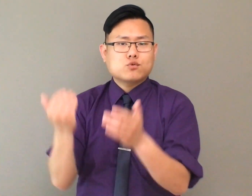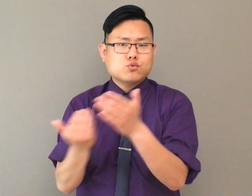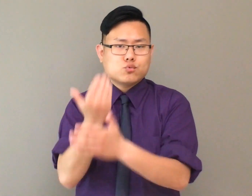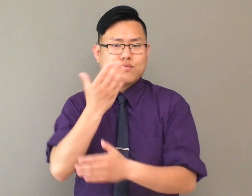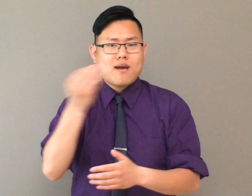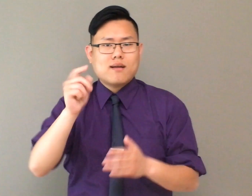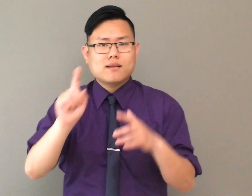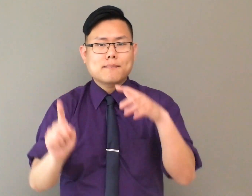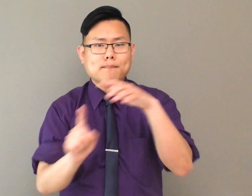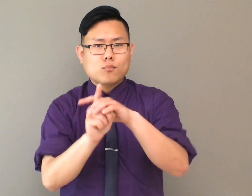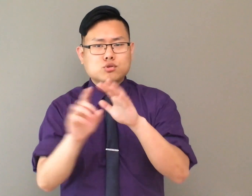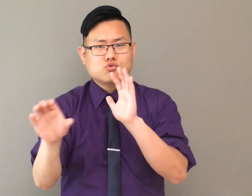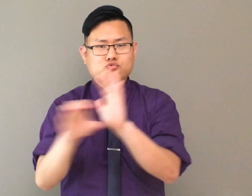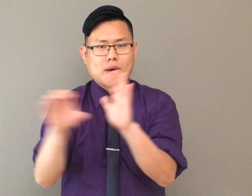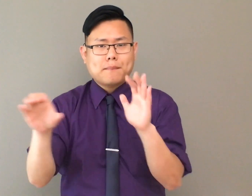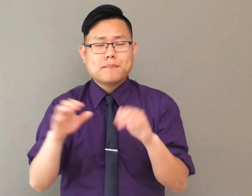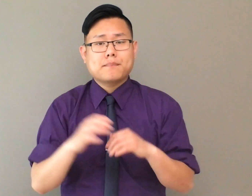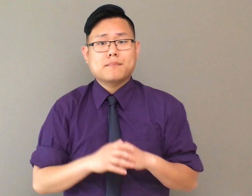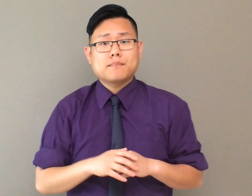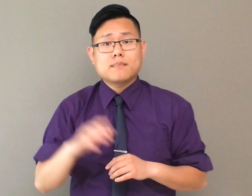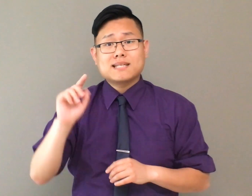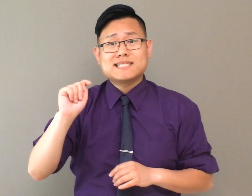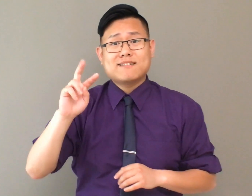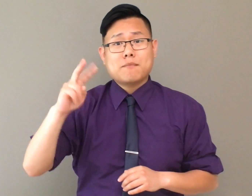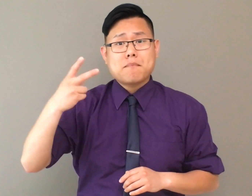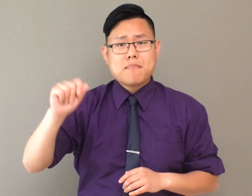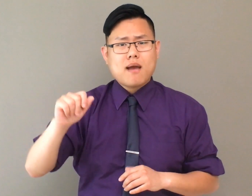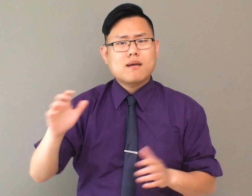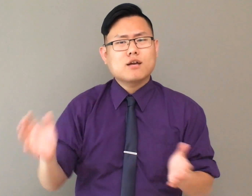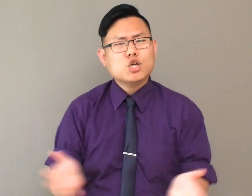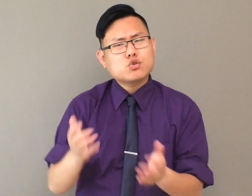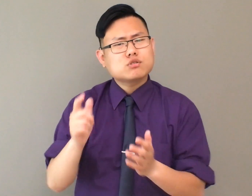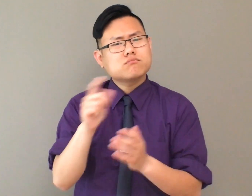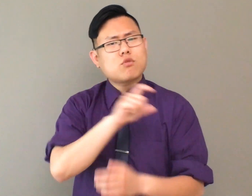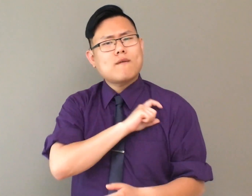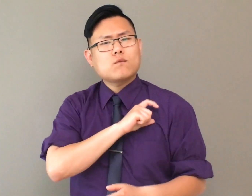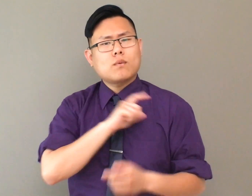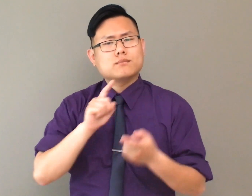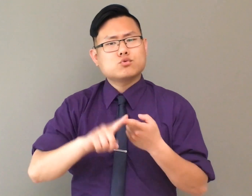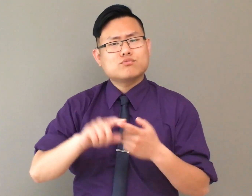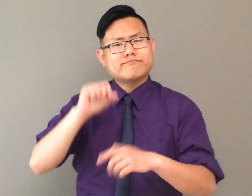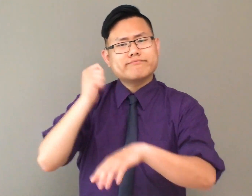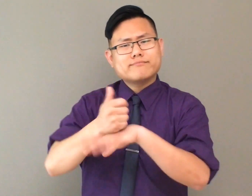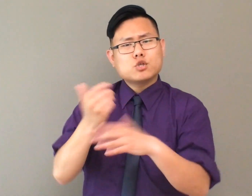as a new and emerging crime. The TVPA also encourages law enforcement and